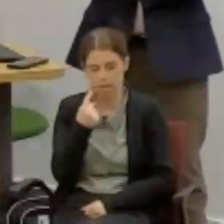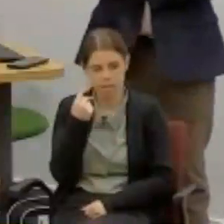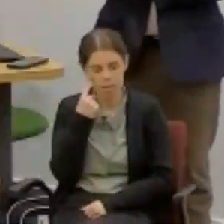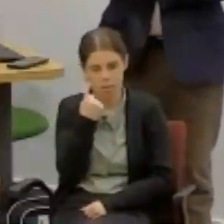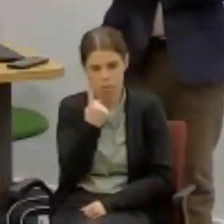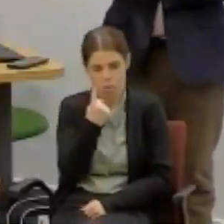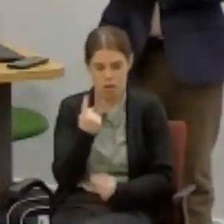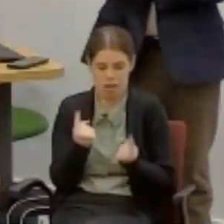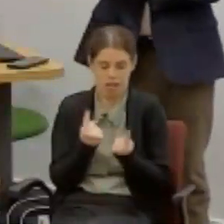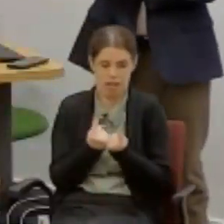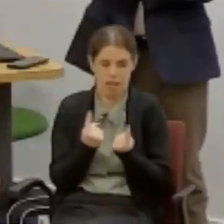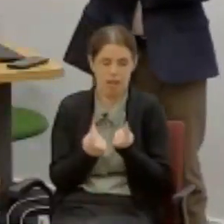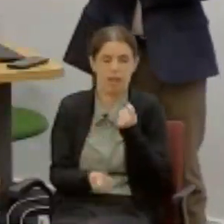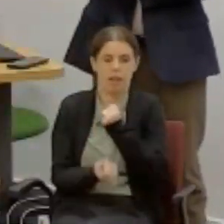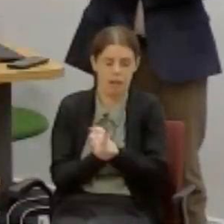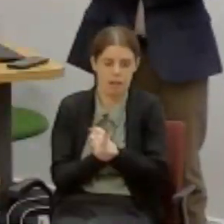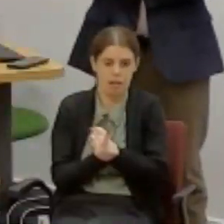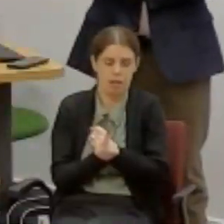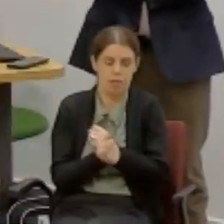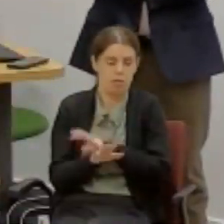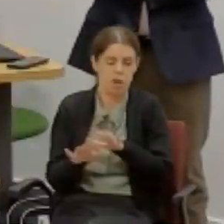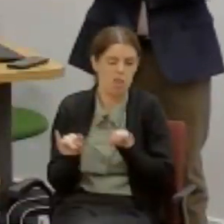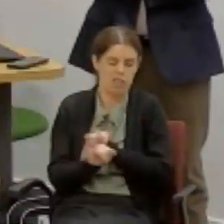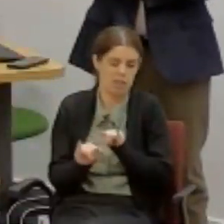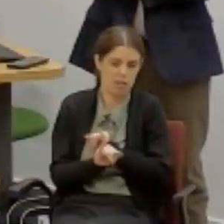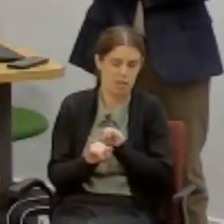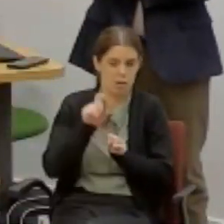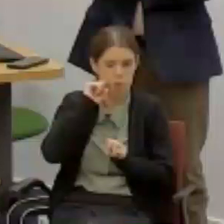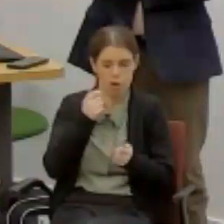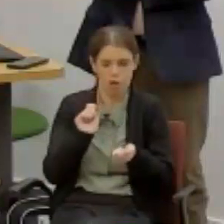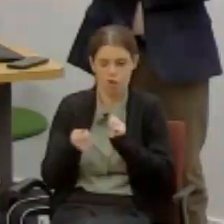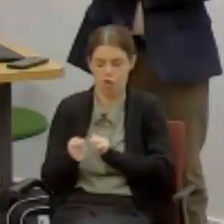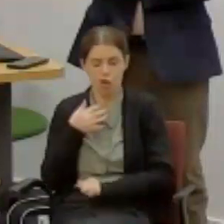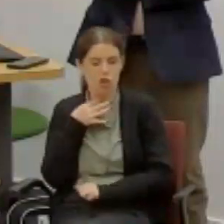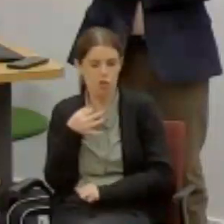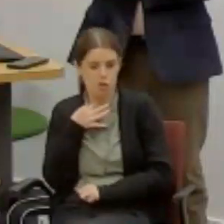Single mid injury will change your risk lifelong.